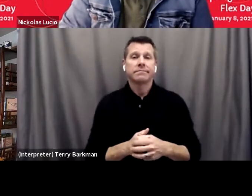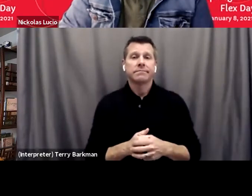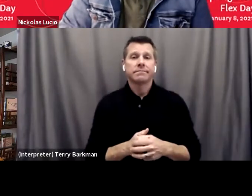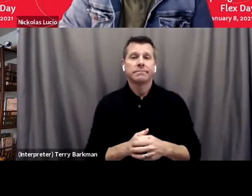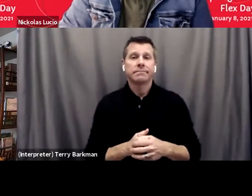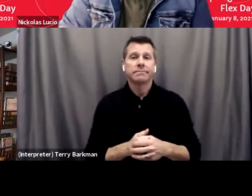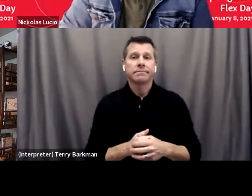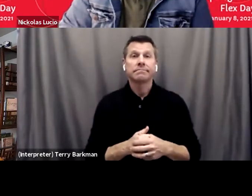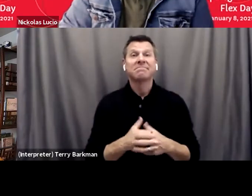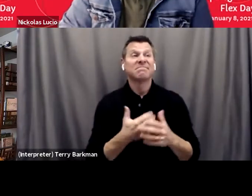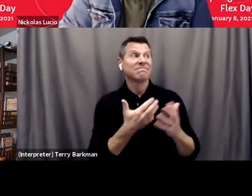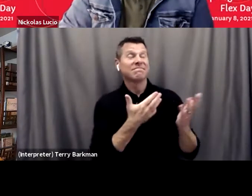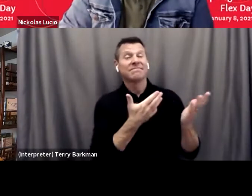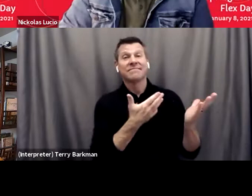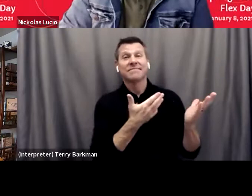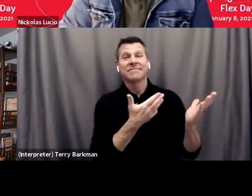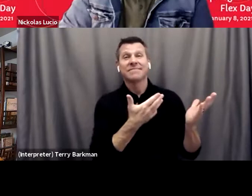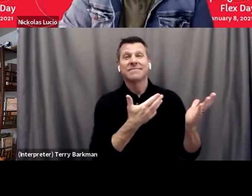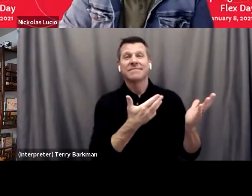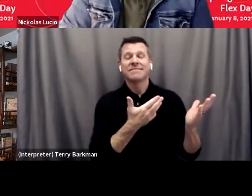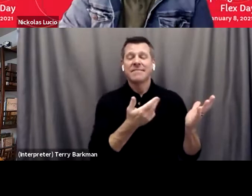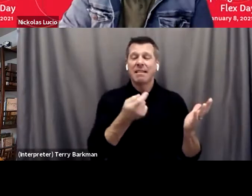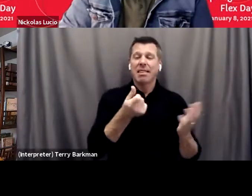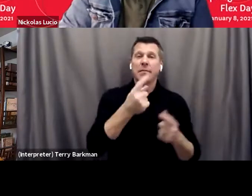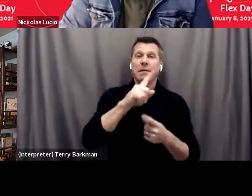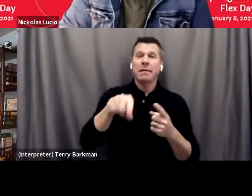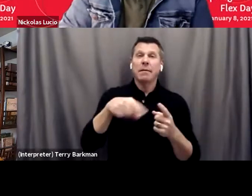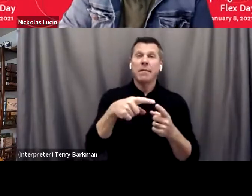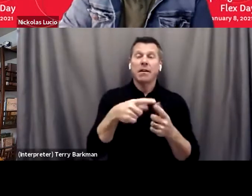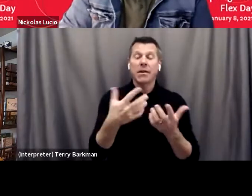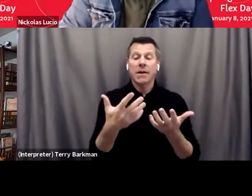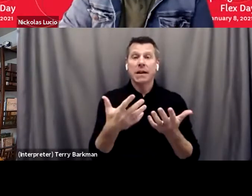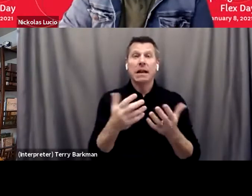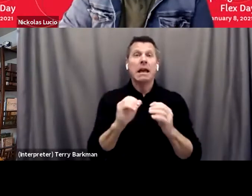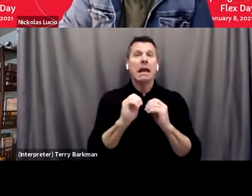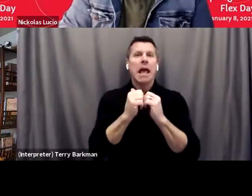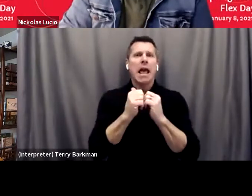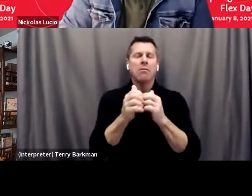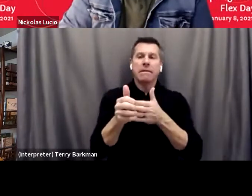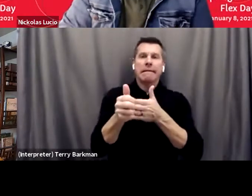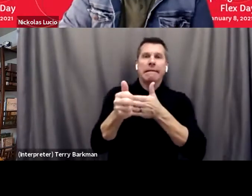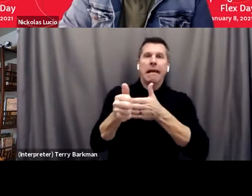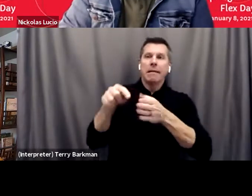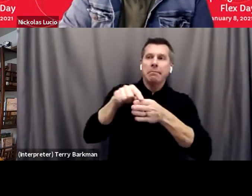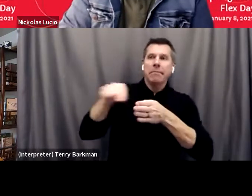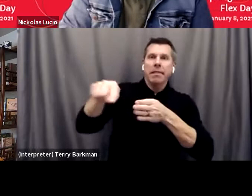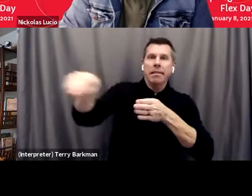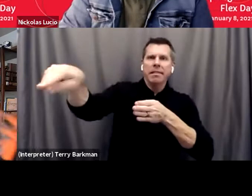Right. So that was just a little bit about the way that guided pathways has now been realized and implemented, not fully